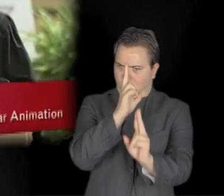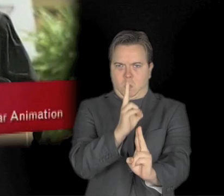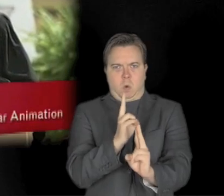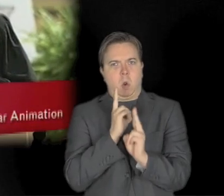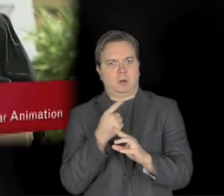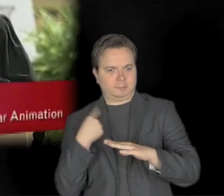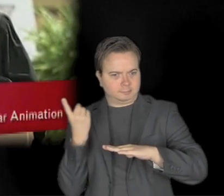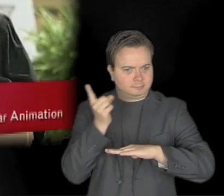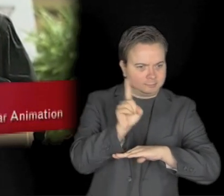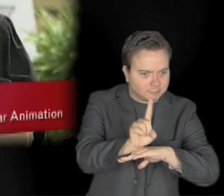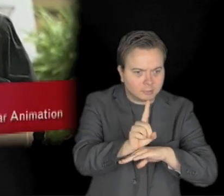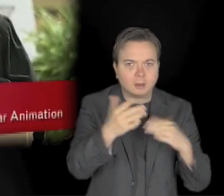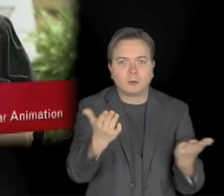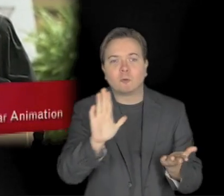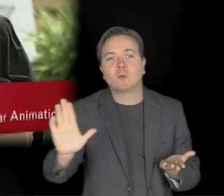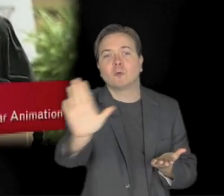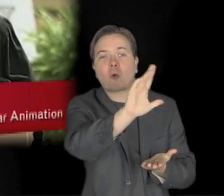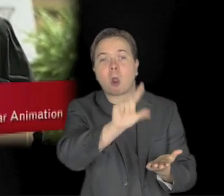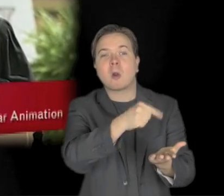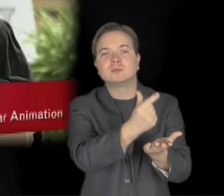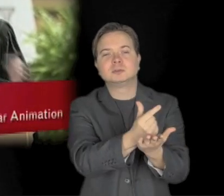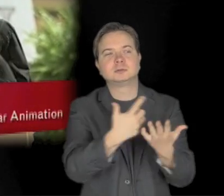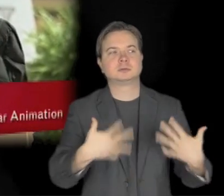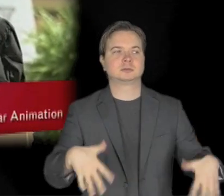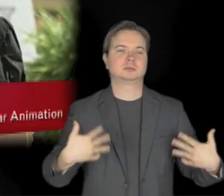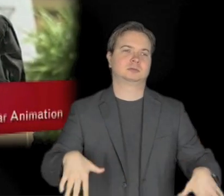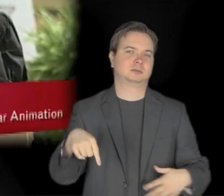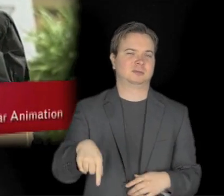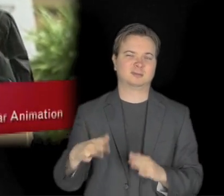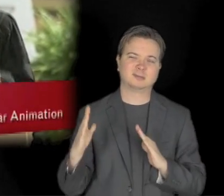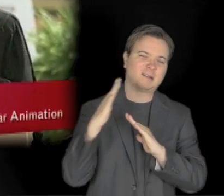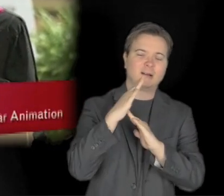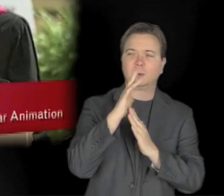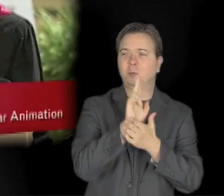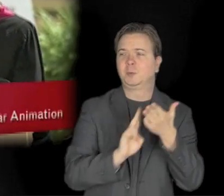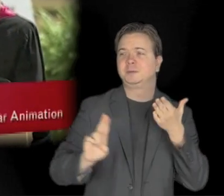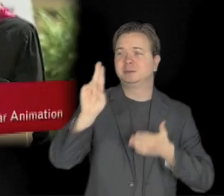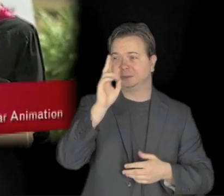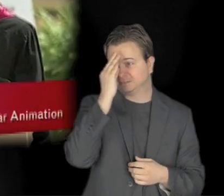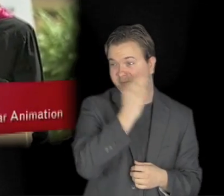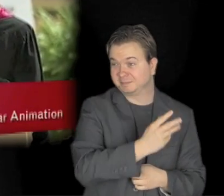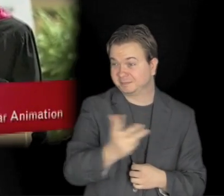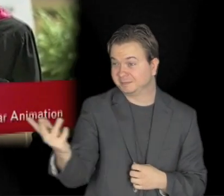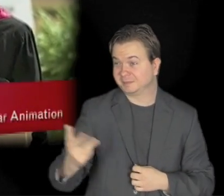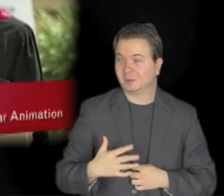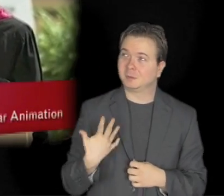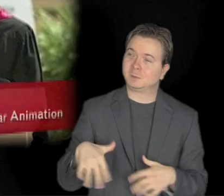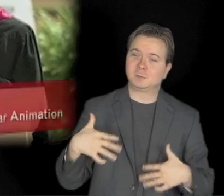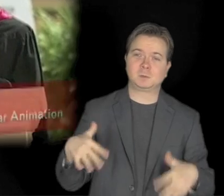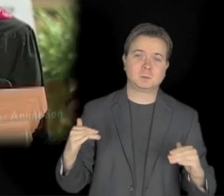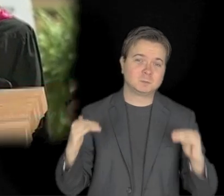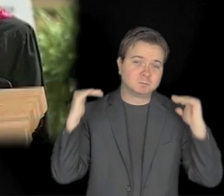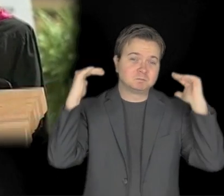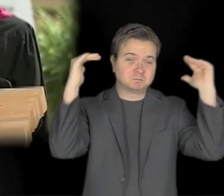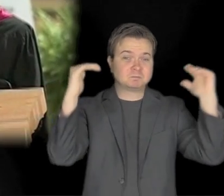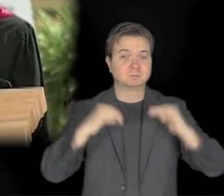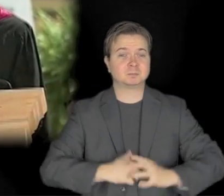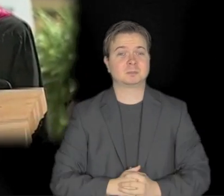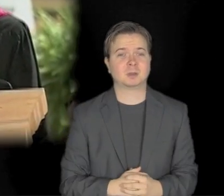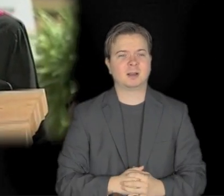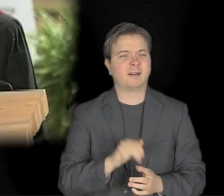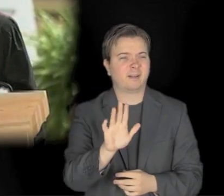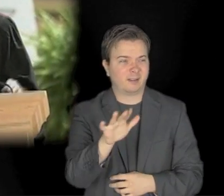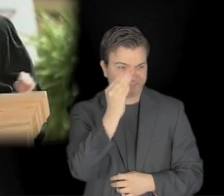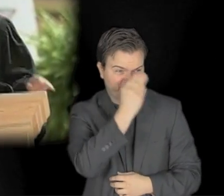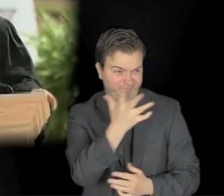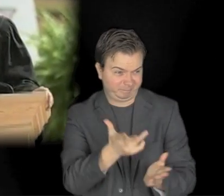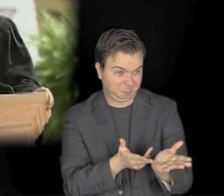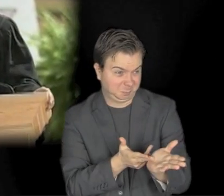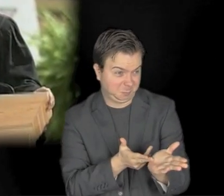commencement from one of the finest universities in the world.